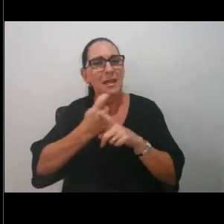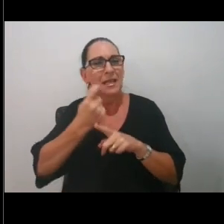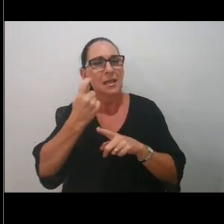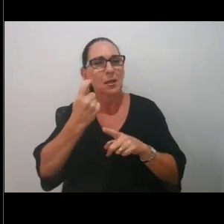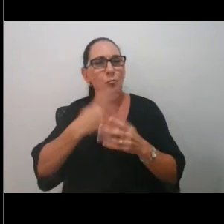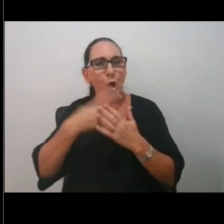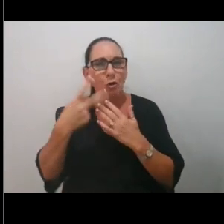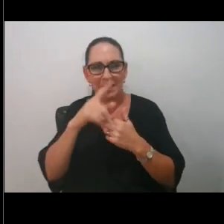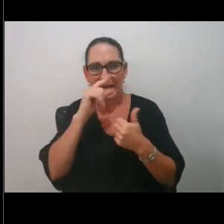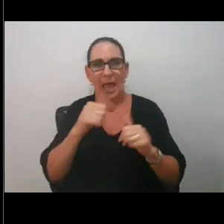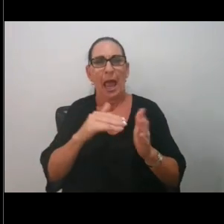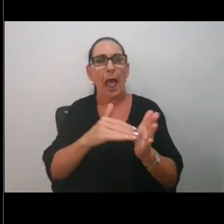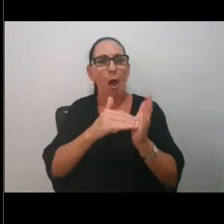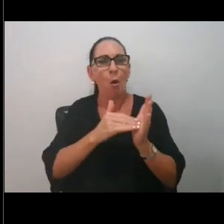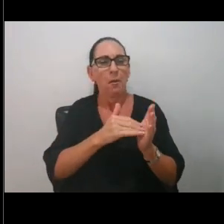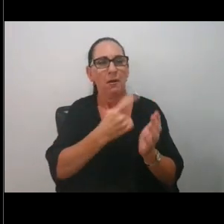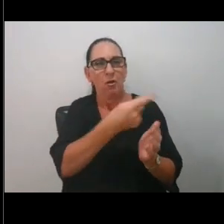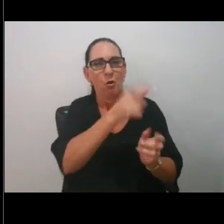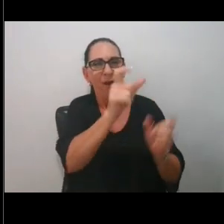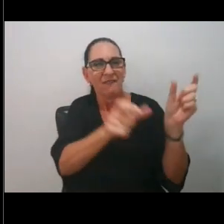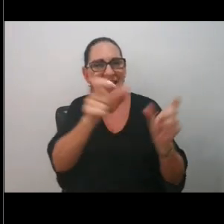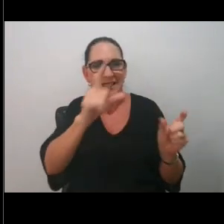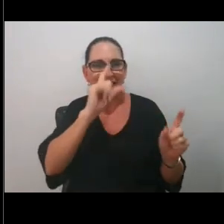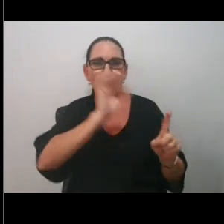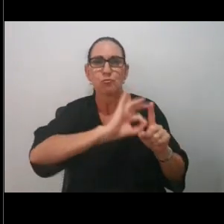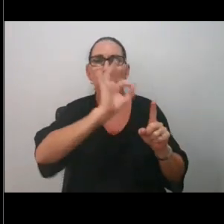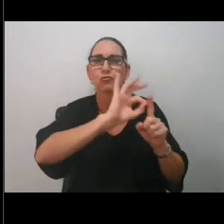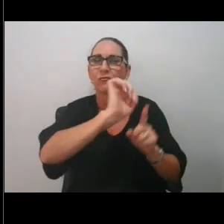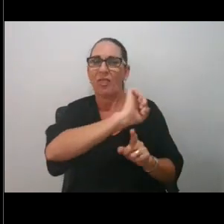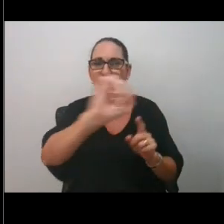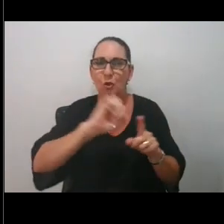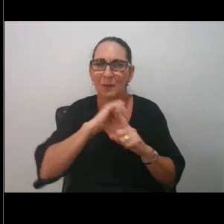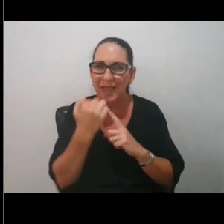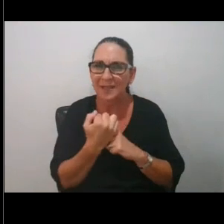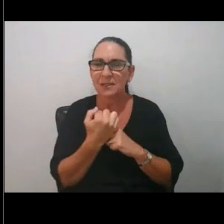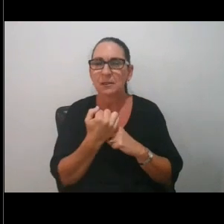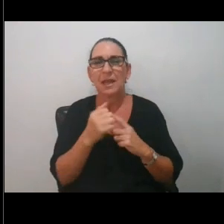requirements for these programs and referral processes um some positive outcomes that are